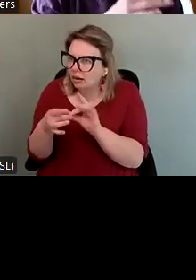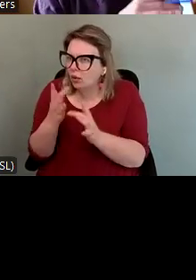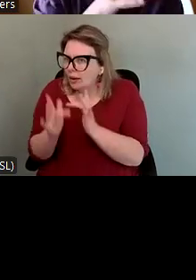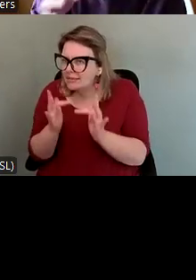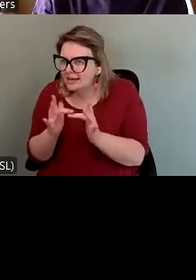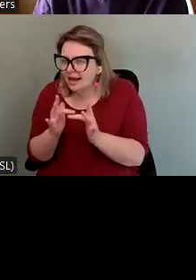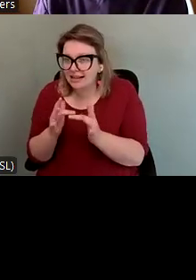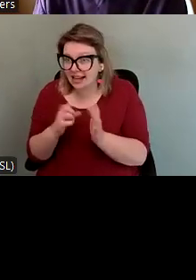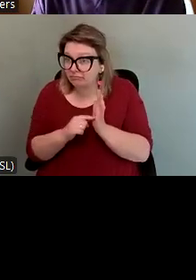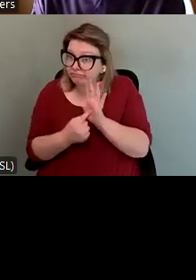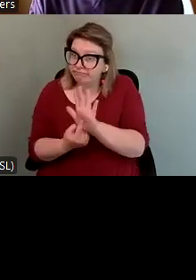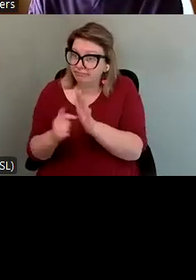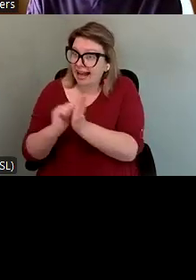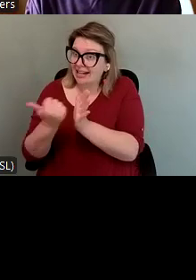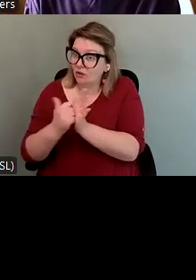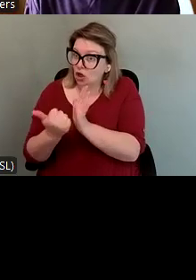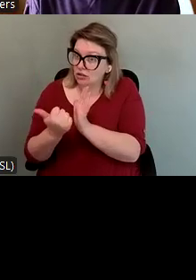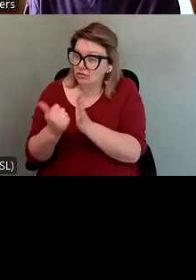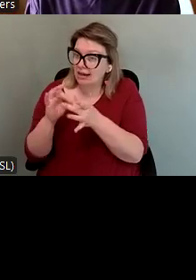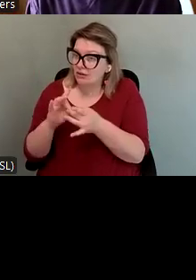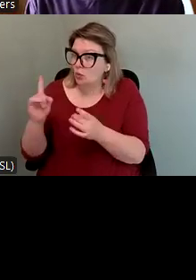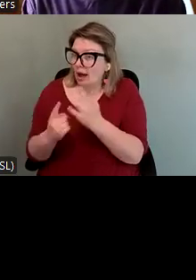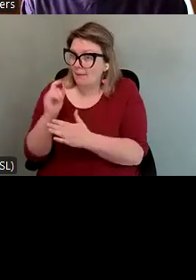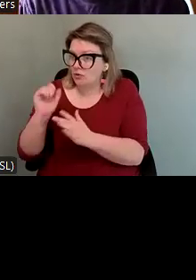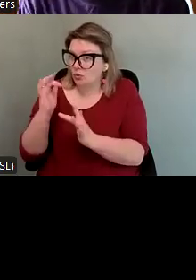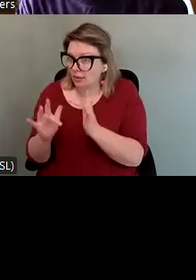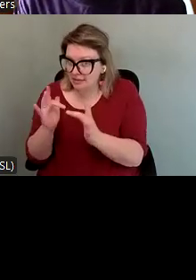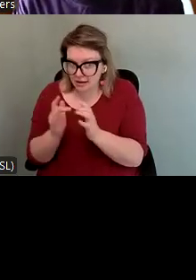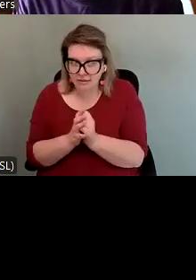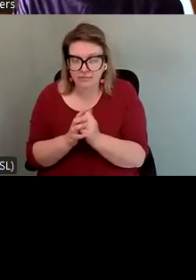based on what they've done on your site. Then we also have conversion ones as well.